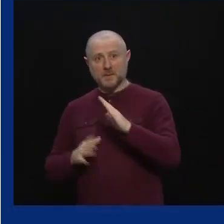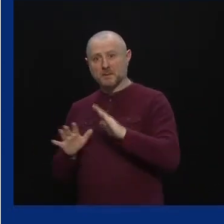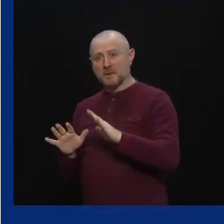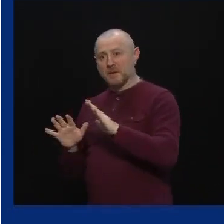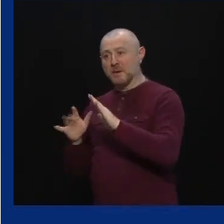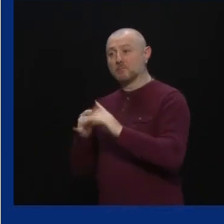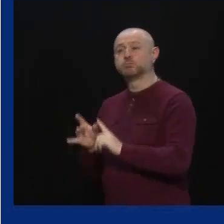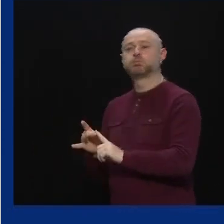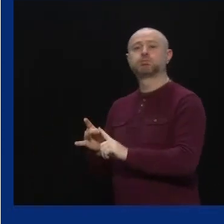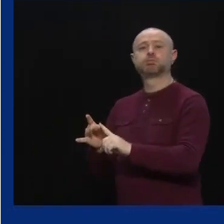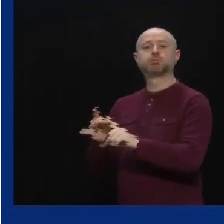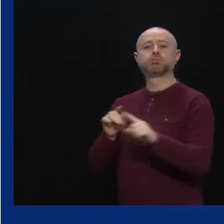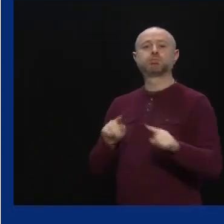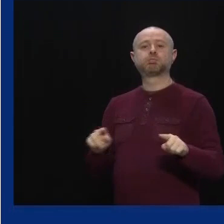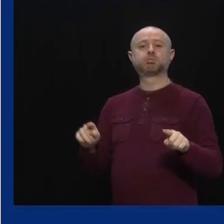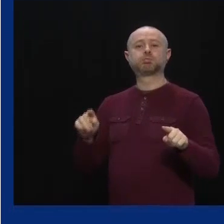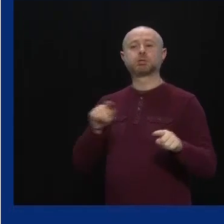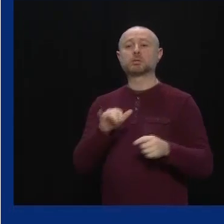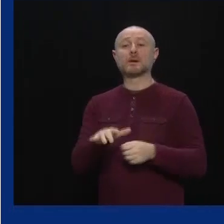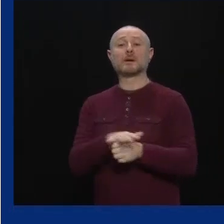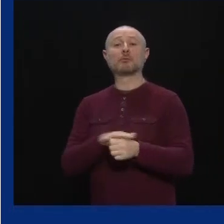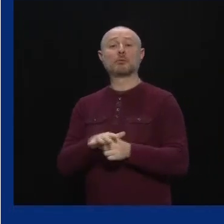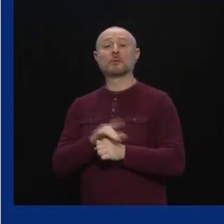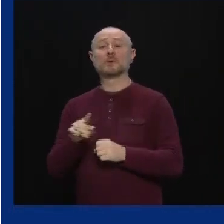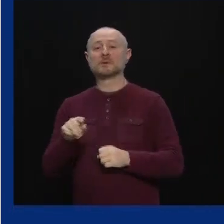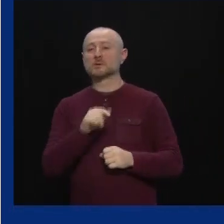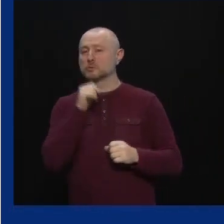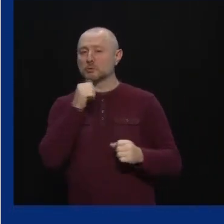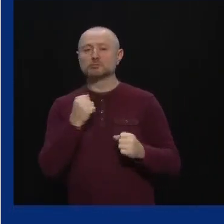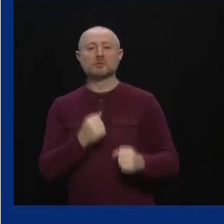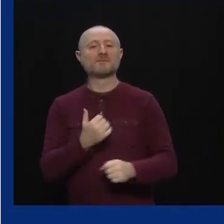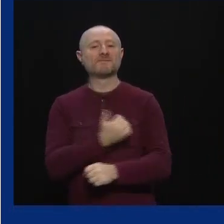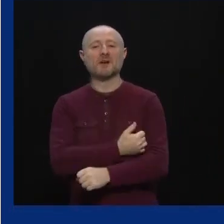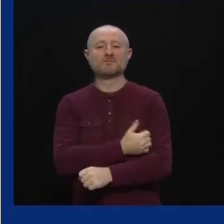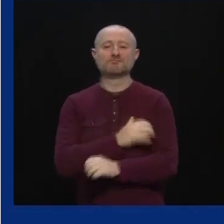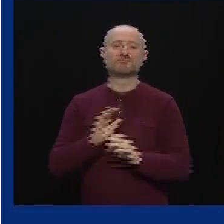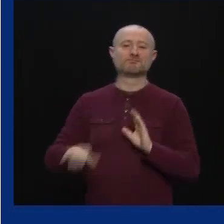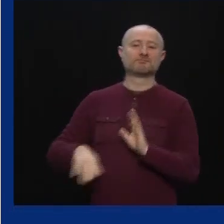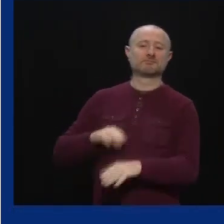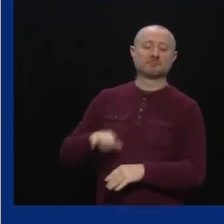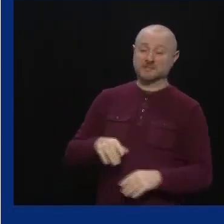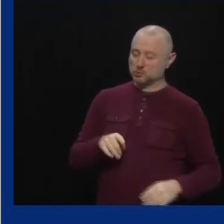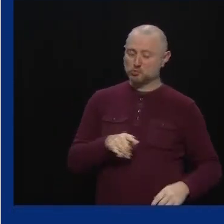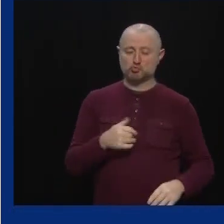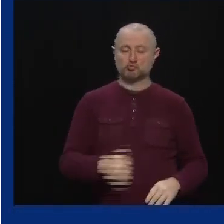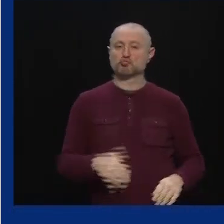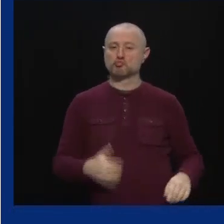CLOSELY. AND THAT IS WHY WE TOOK QUICK ACTION.